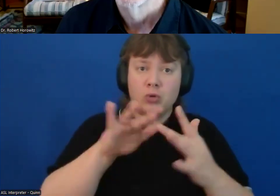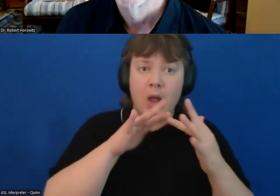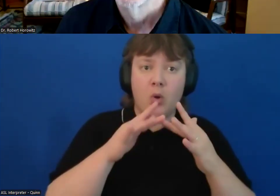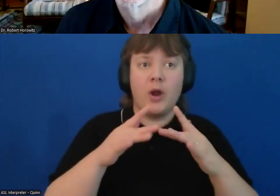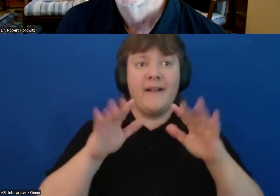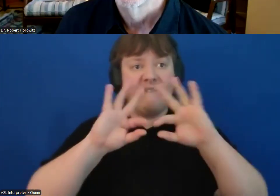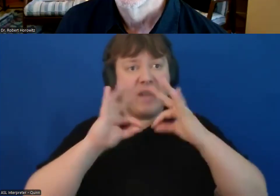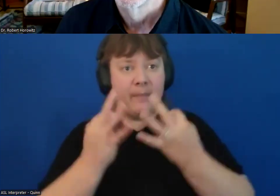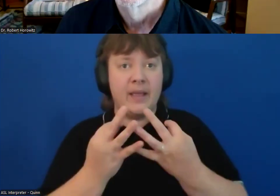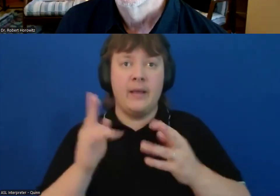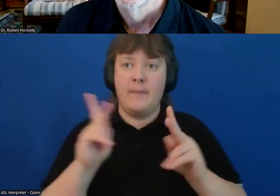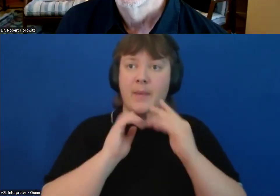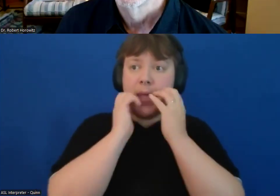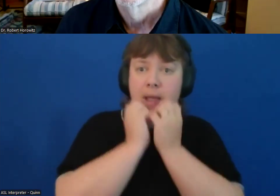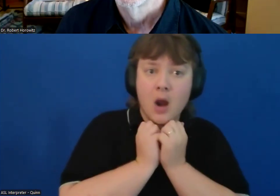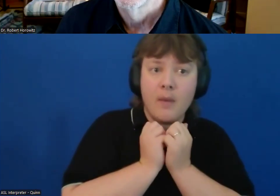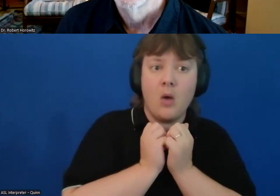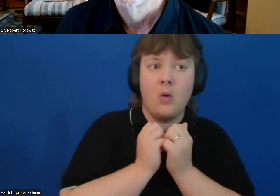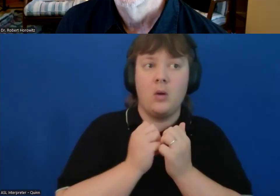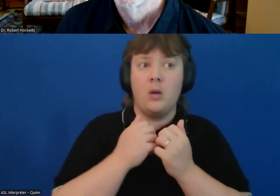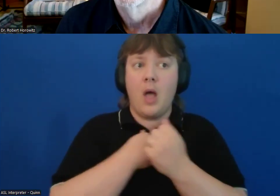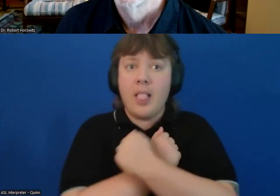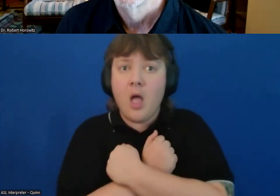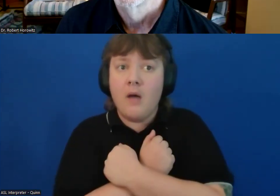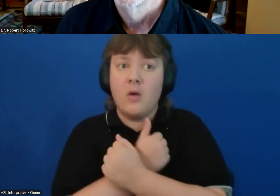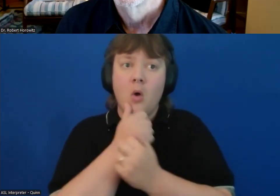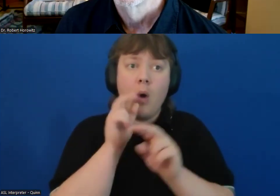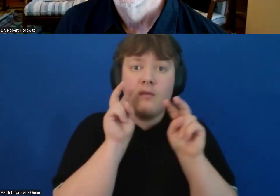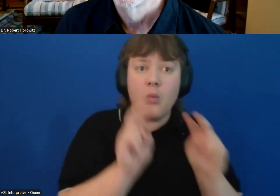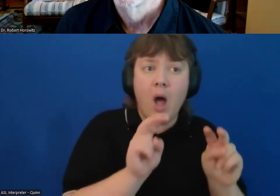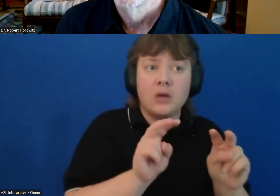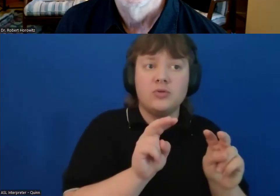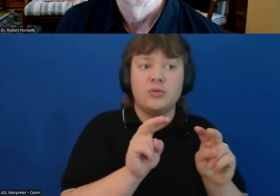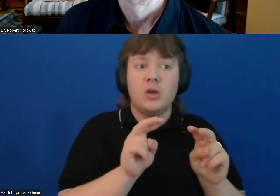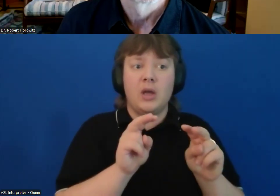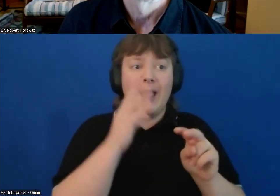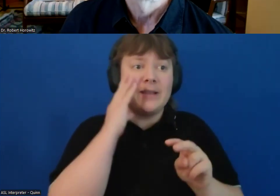people I care about and I love who I've watched and been with as they've gone through terminal